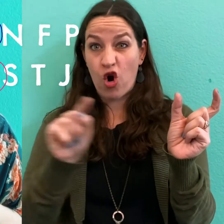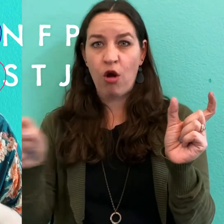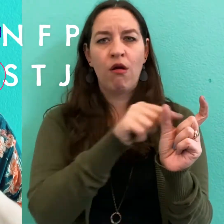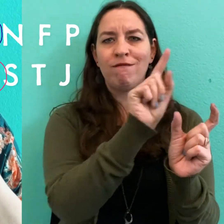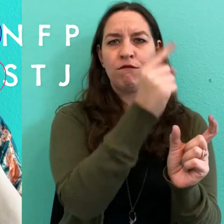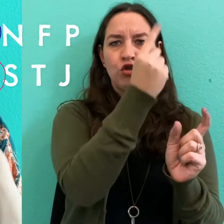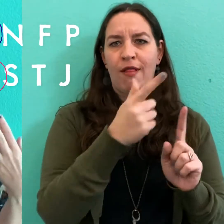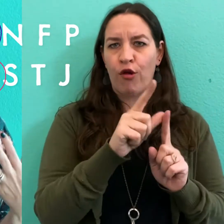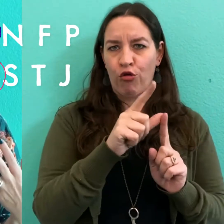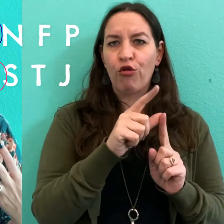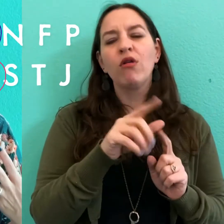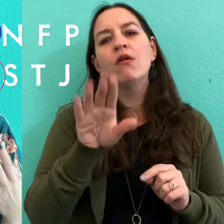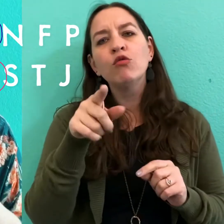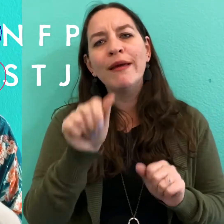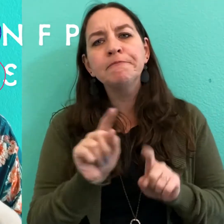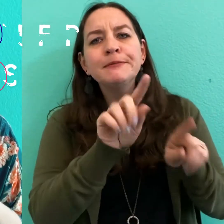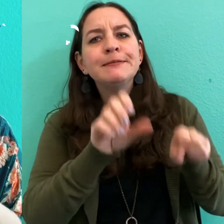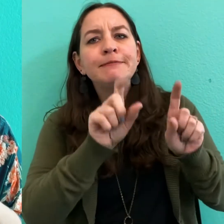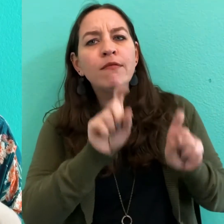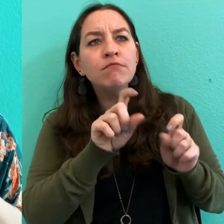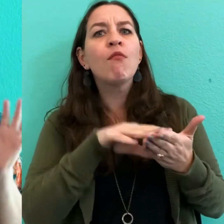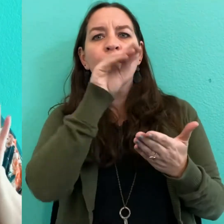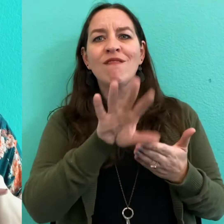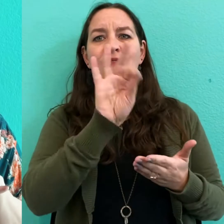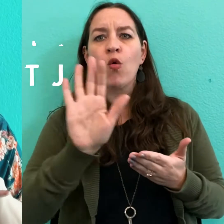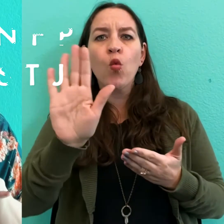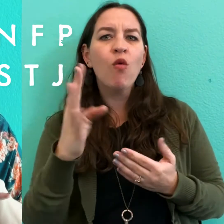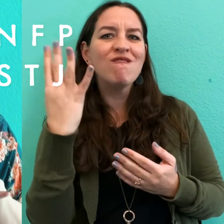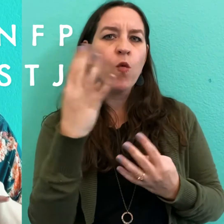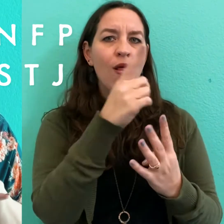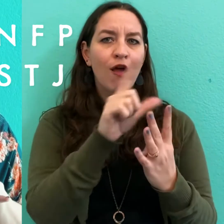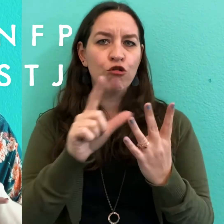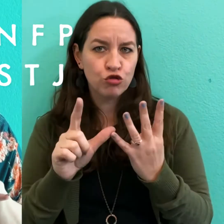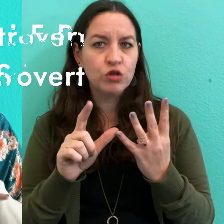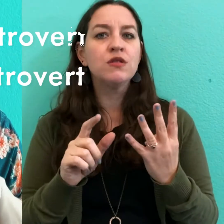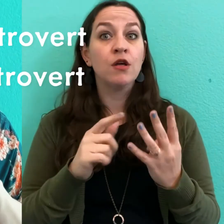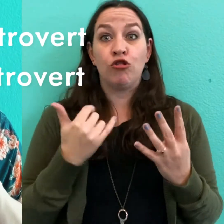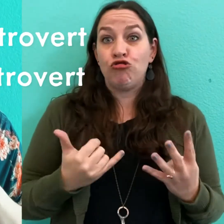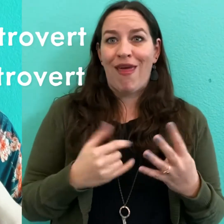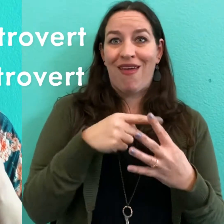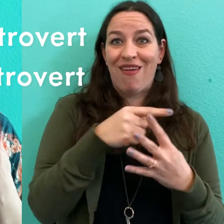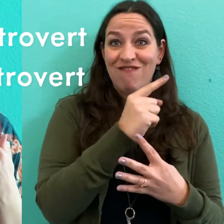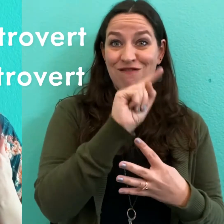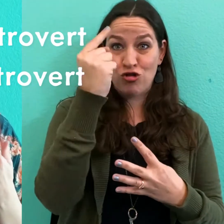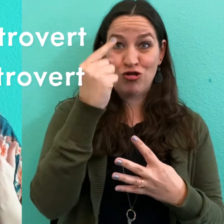So when you know your Myers Briggs type, you get four letters. Today we're going to talk about that first one and in the next three videos after